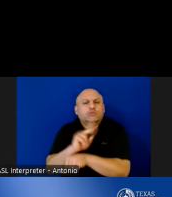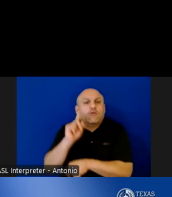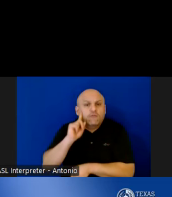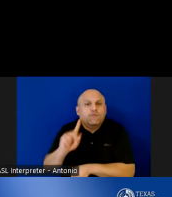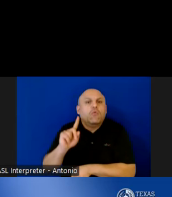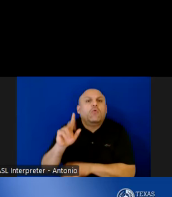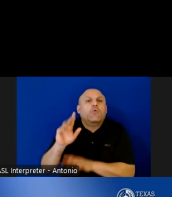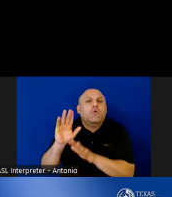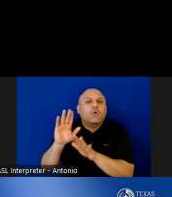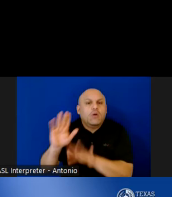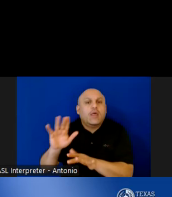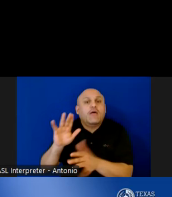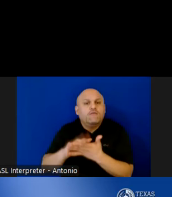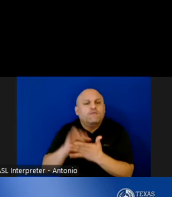can be used for.